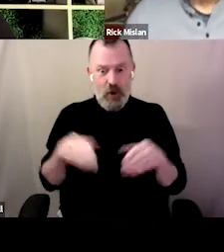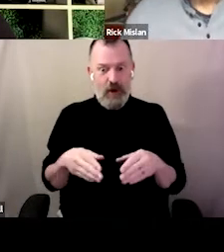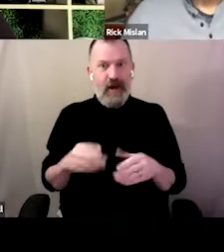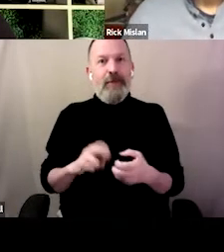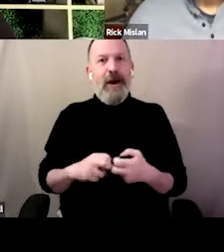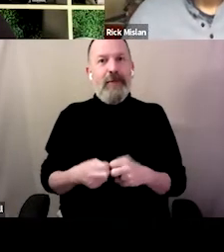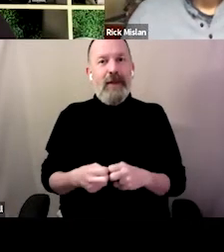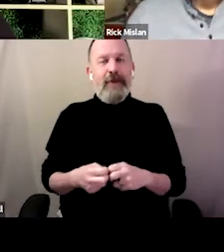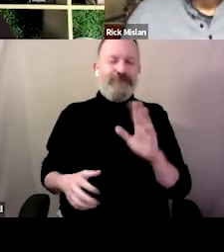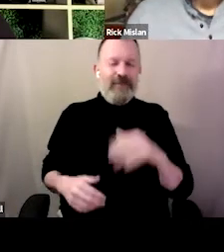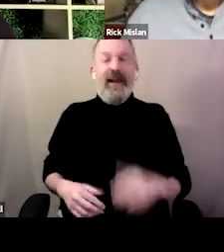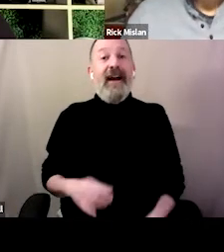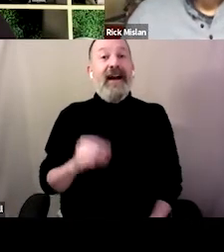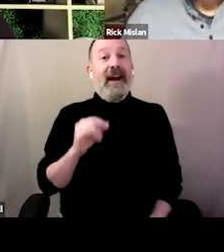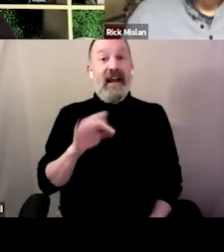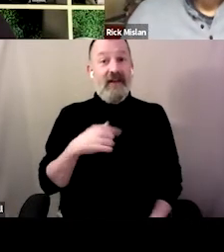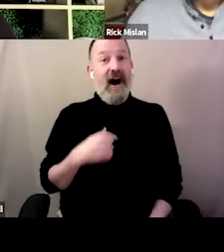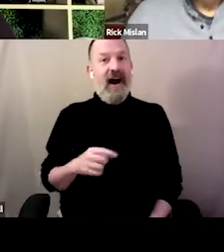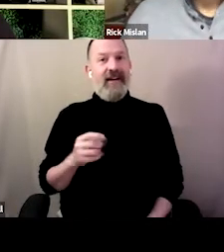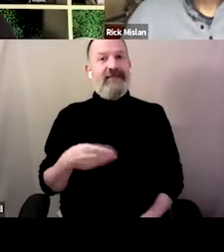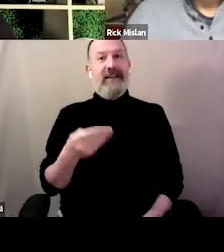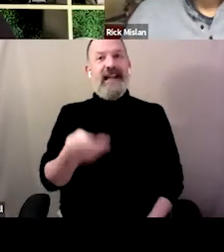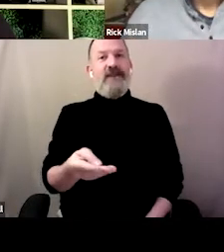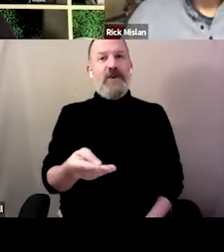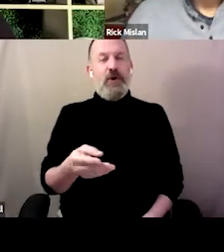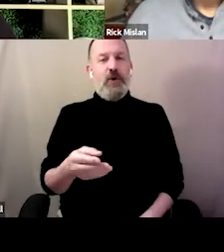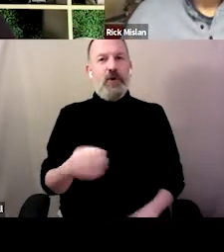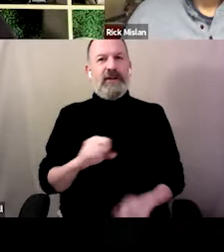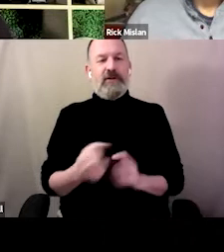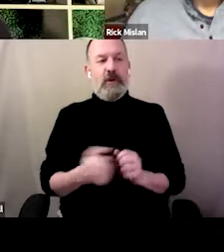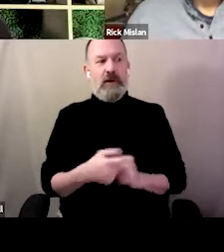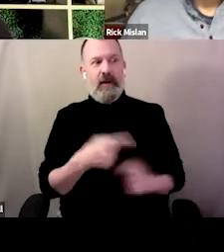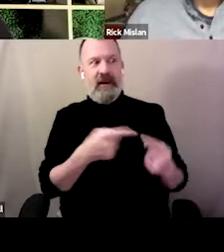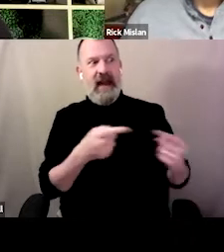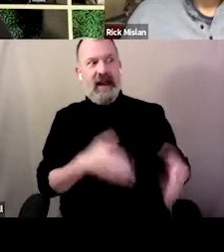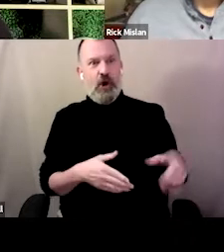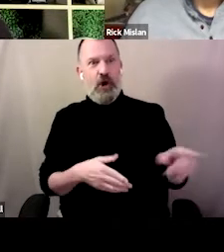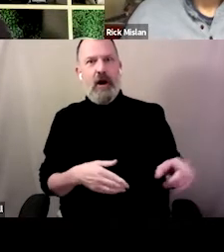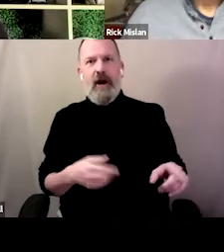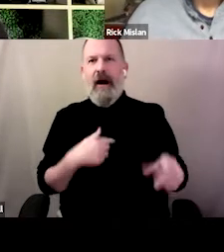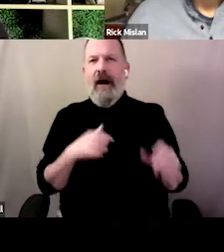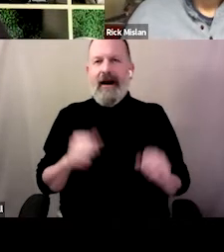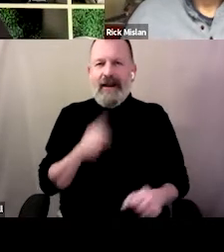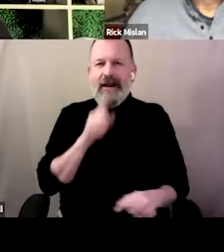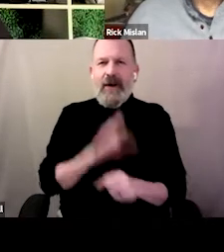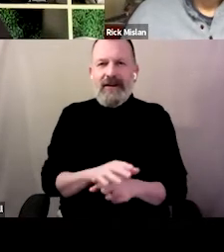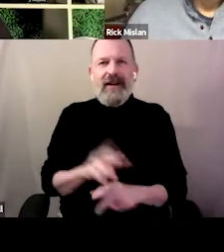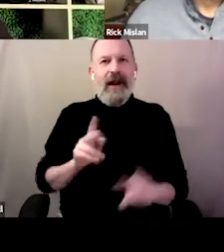CalebBarlow: If I presented you a situation on actor. I can guarantee you. CalebBarlow: You know, the folks in the criminal justice degree are going to